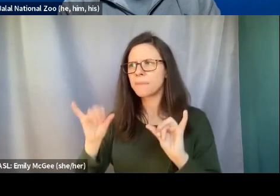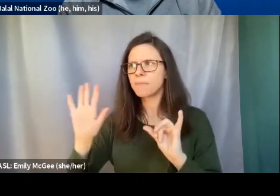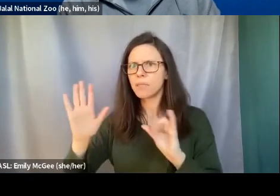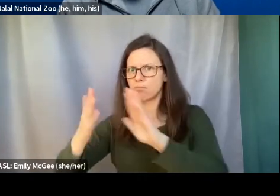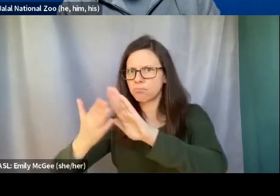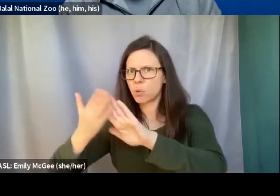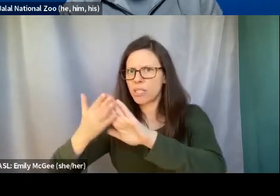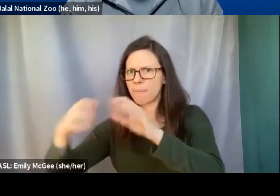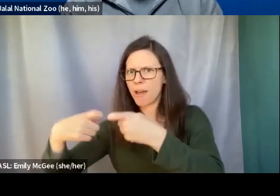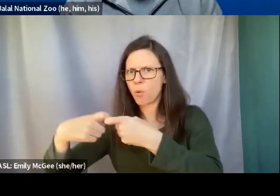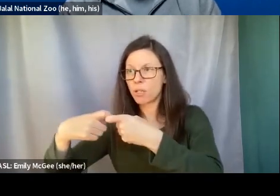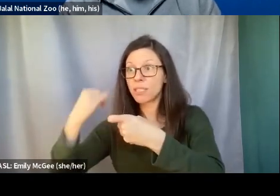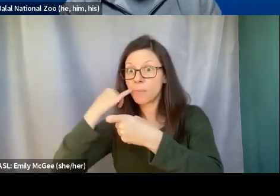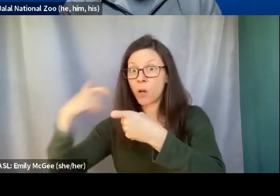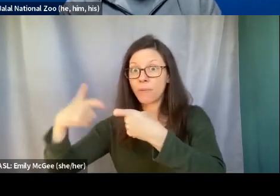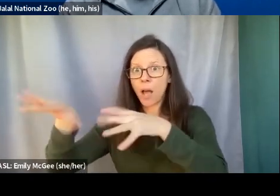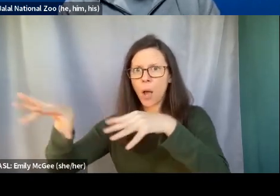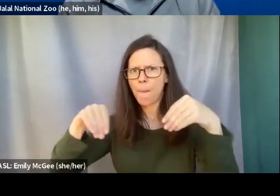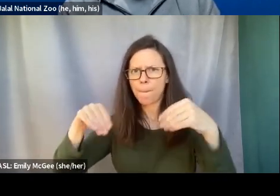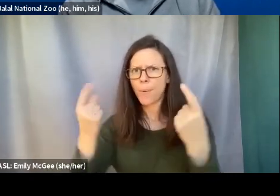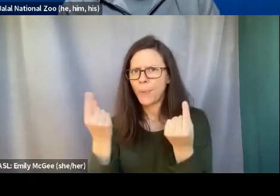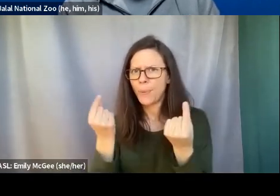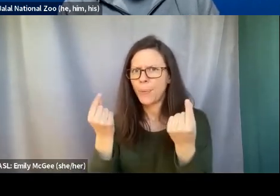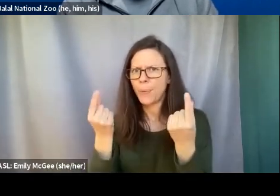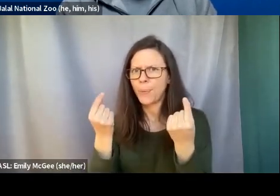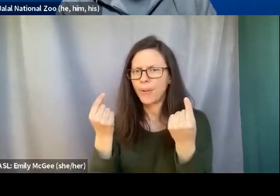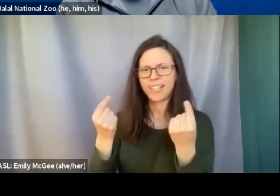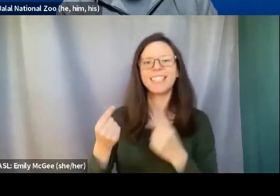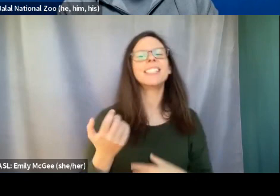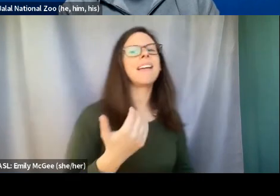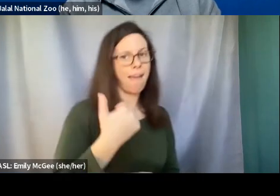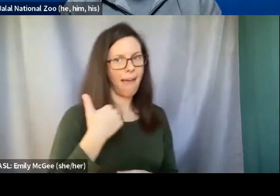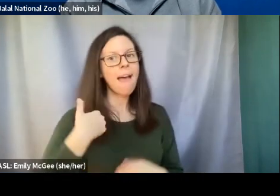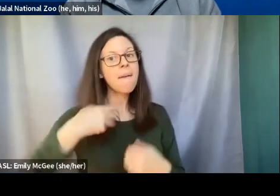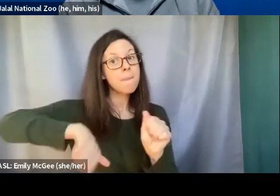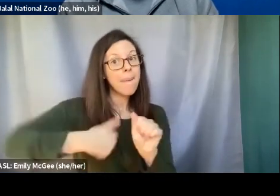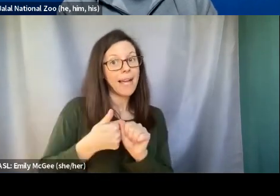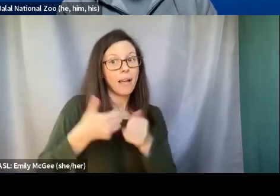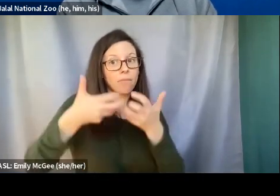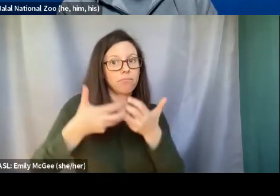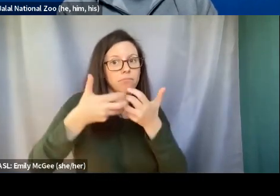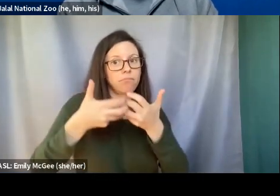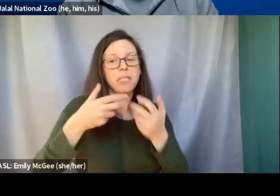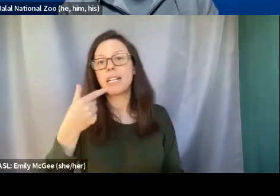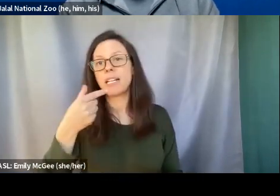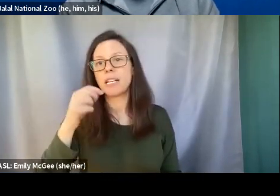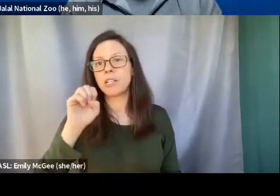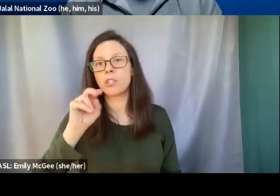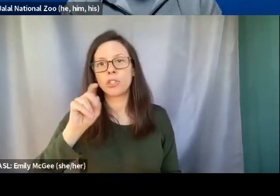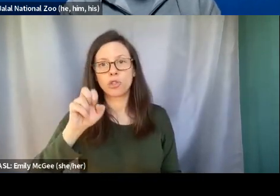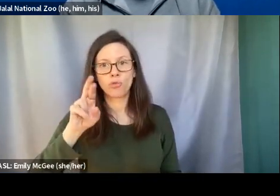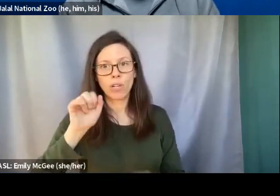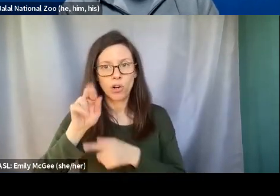Jalal: We do have backup generators that are constantly get tested uh minimum once a month, you know,